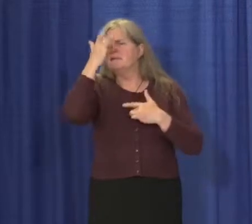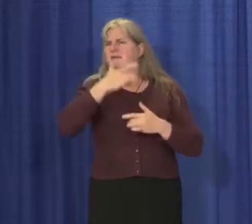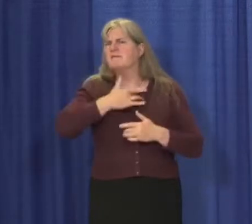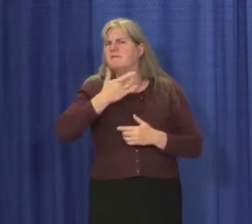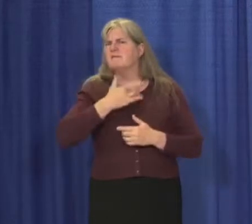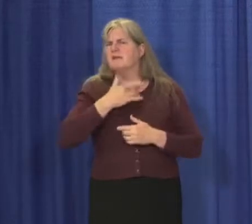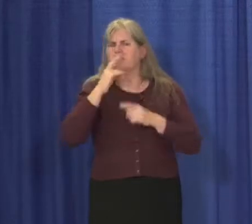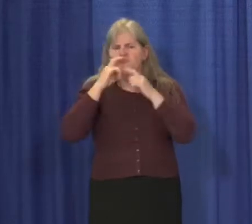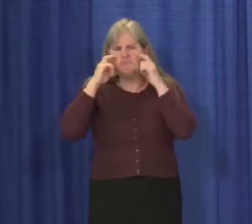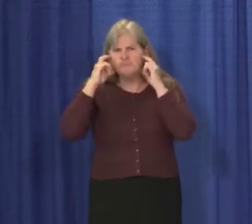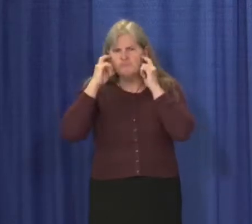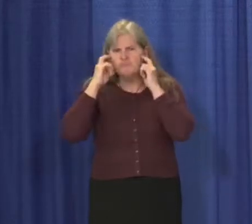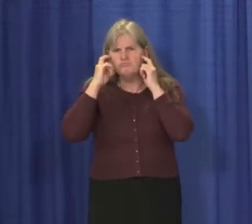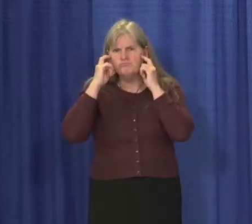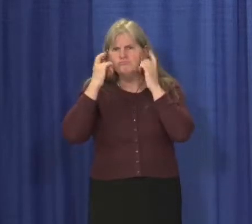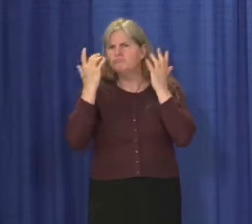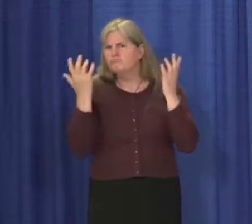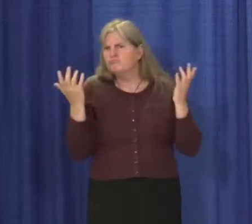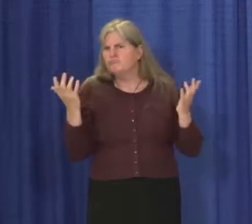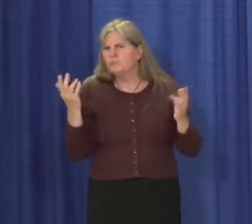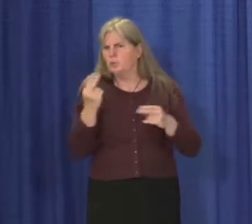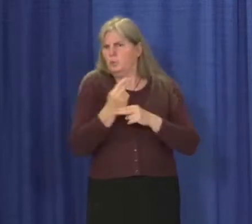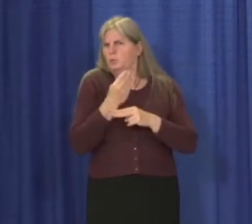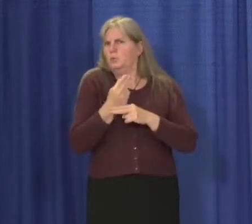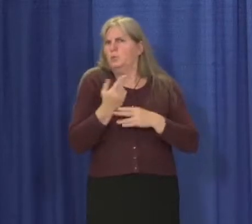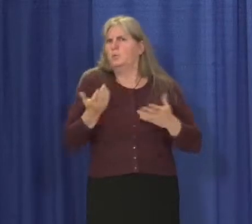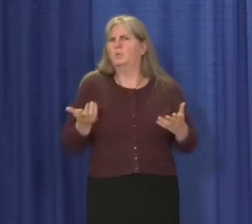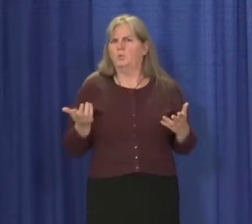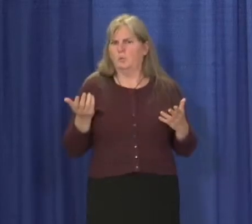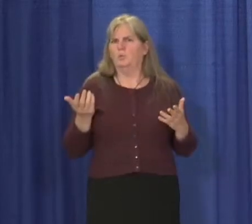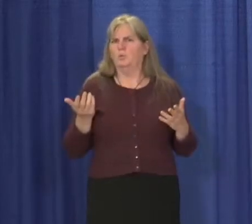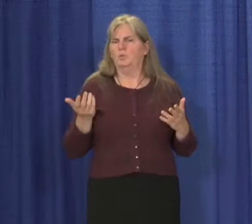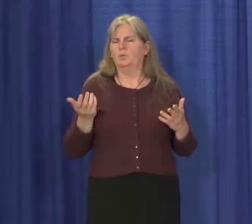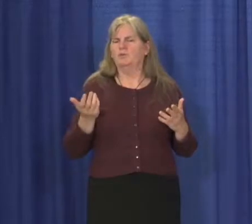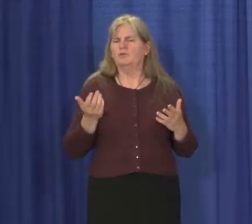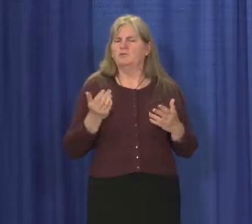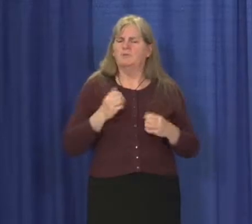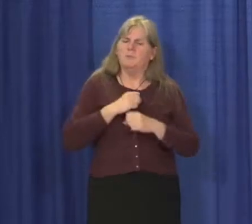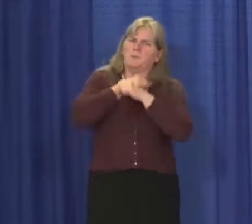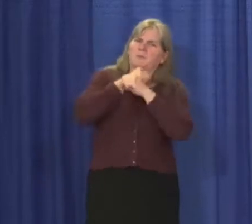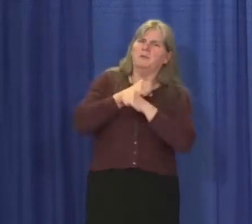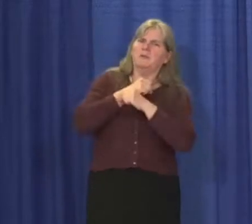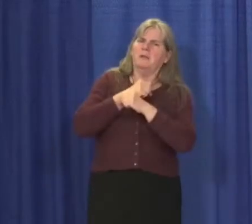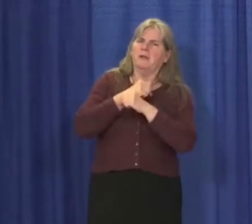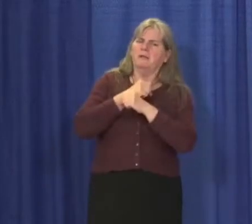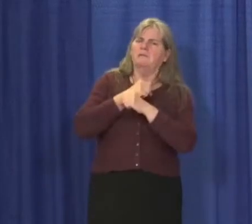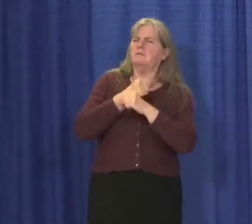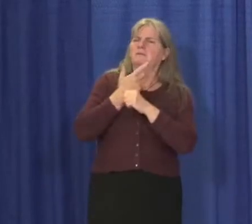be a mask will be a handy tool we use to prevent general rest